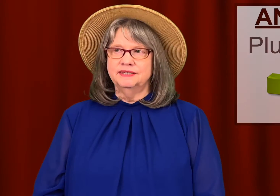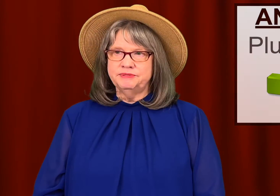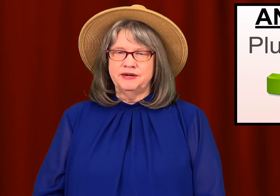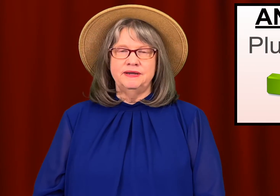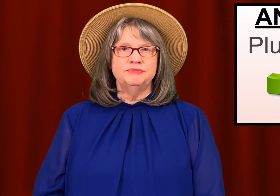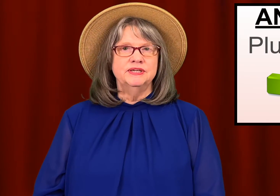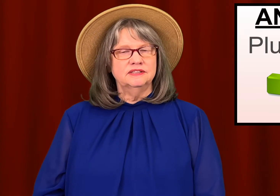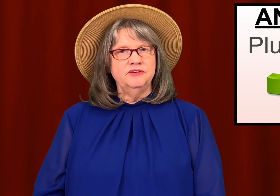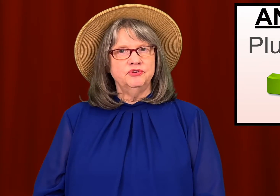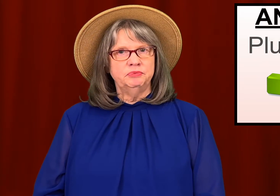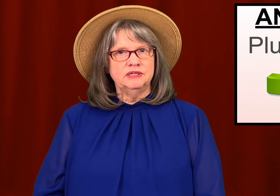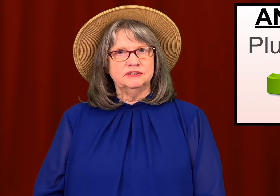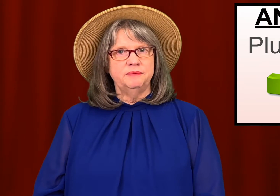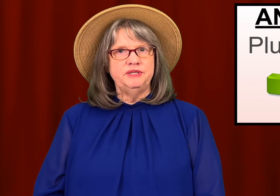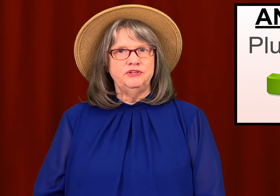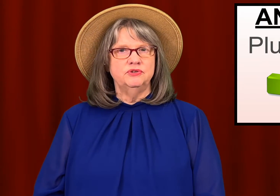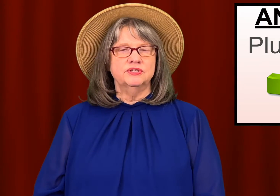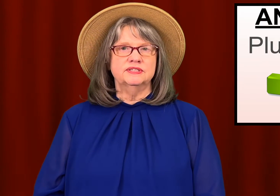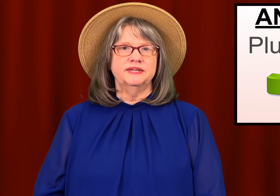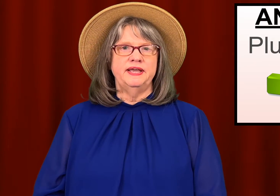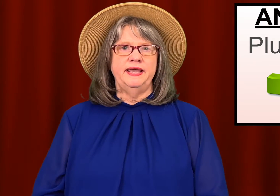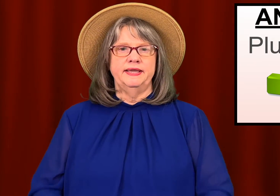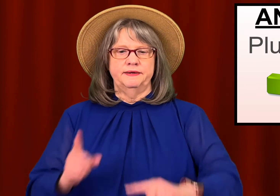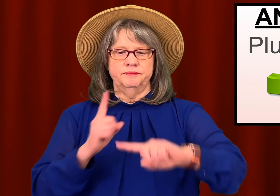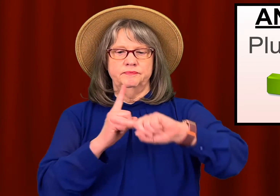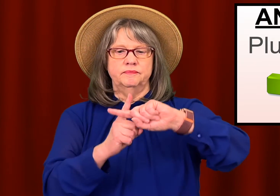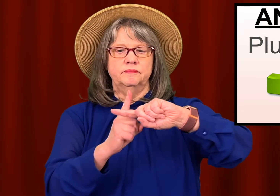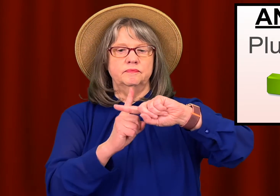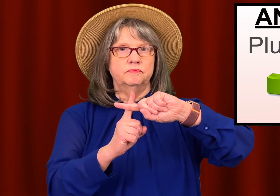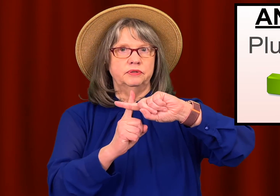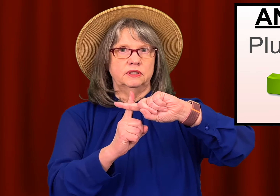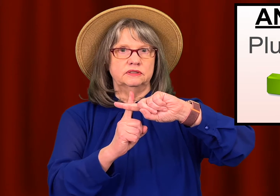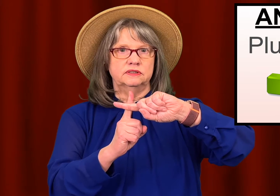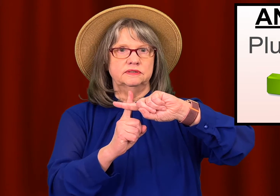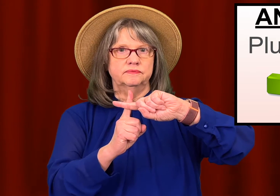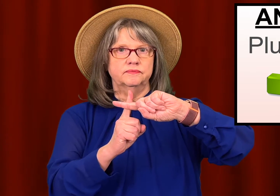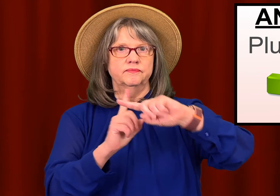Sometimes the sign for plus can be used instead of AND. PLUS.